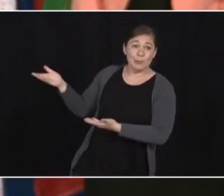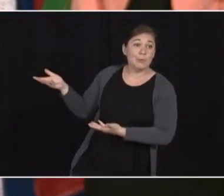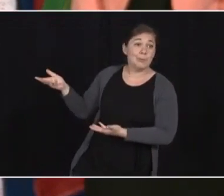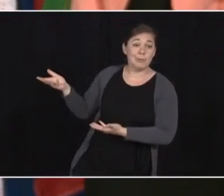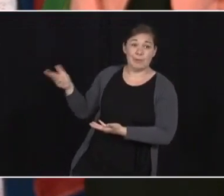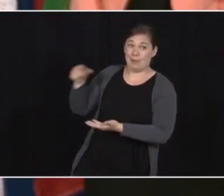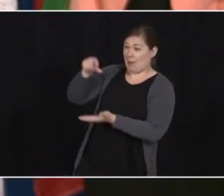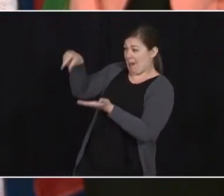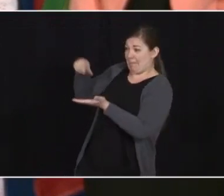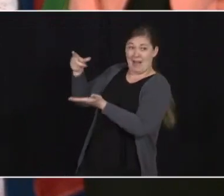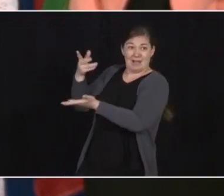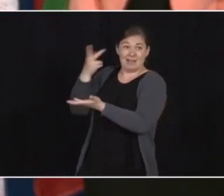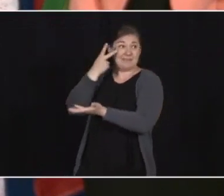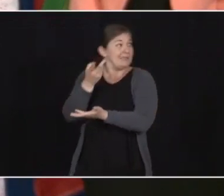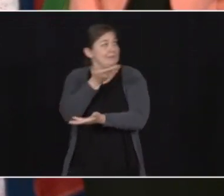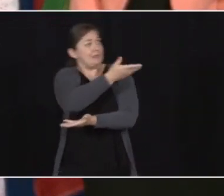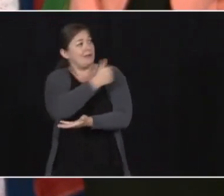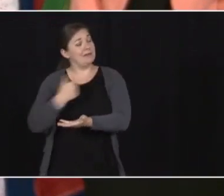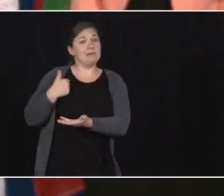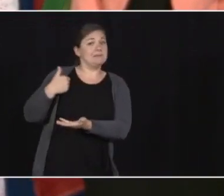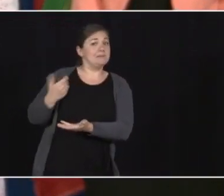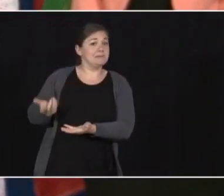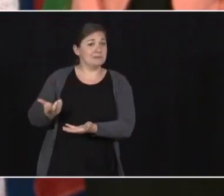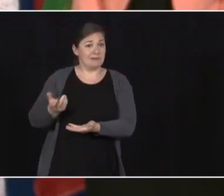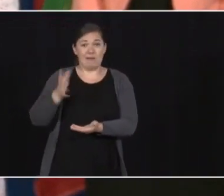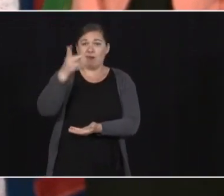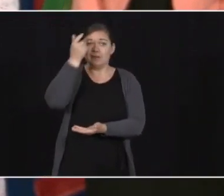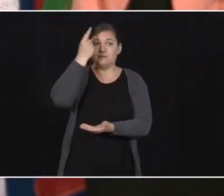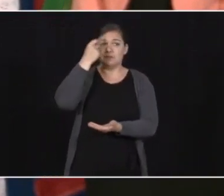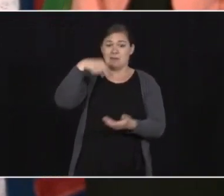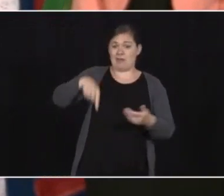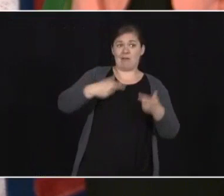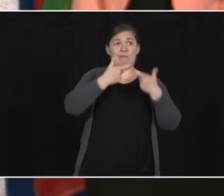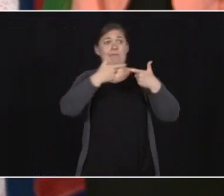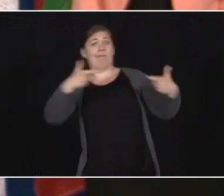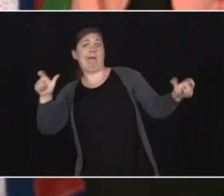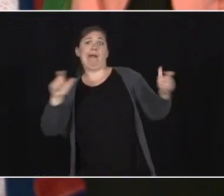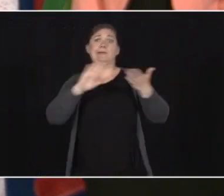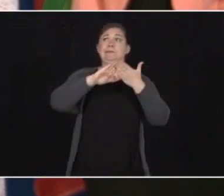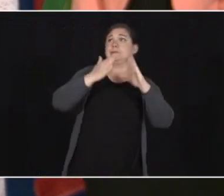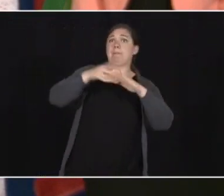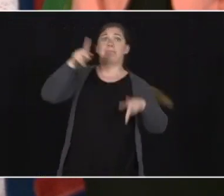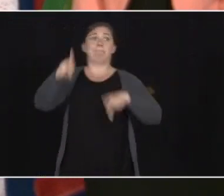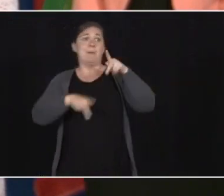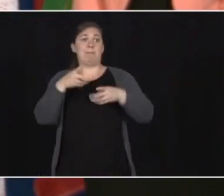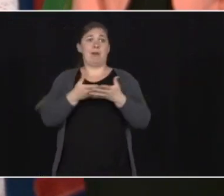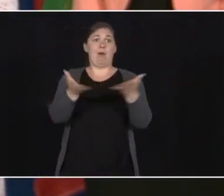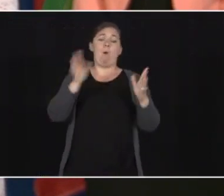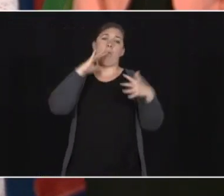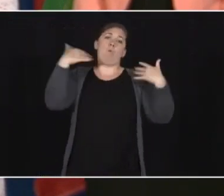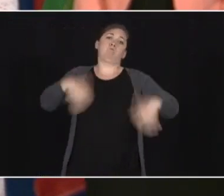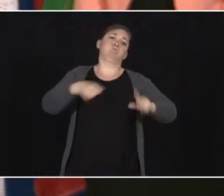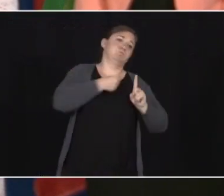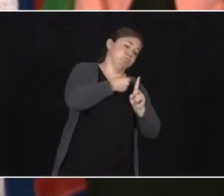You are seeing what is happening across the country and just because we have the largest publishing, you are really seeing it in Ontario.